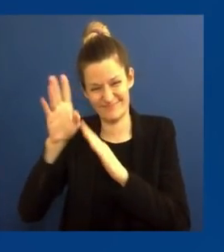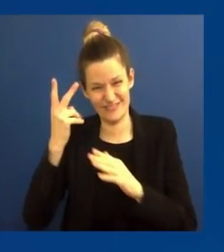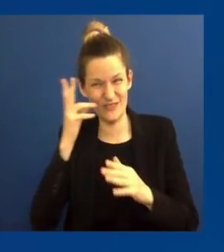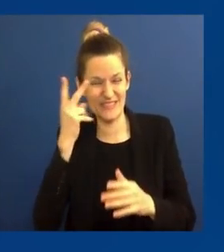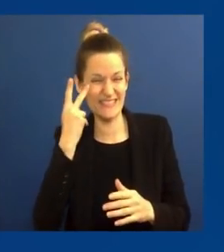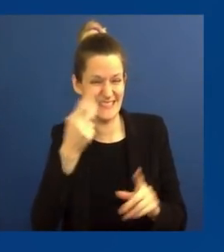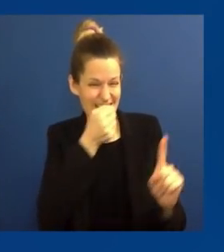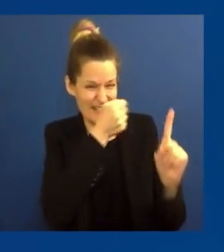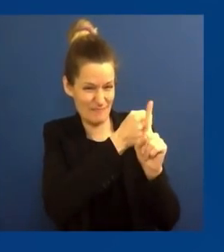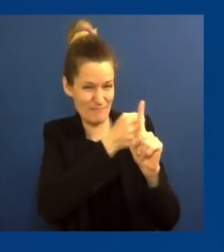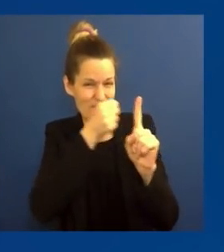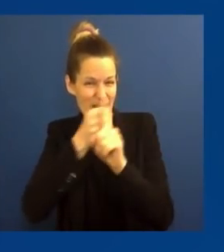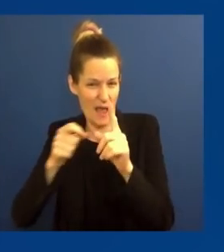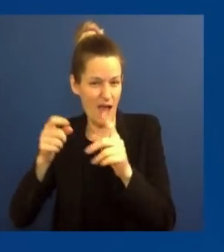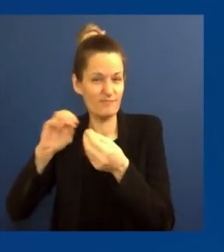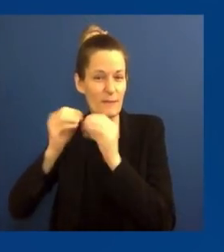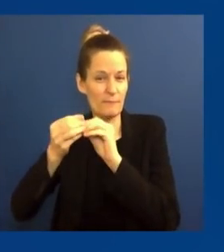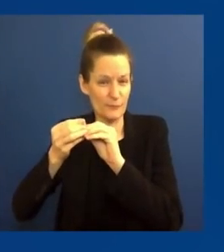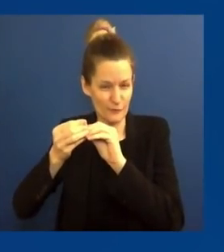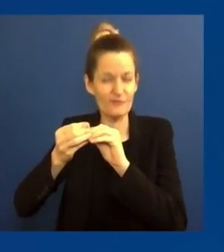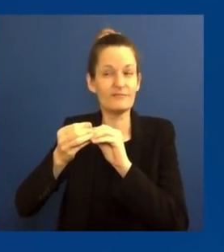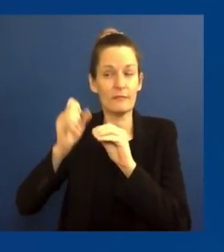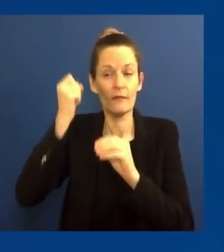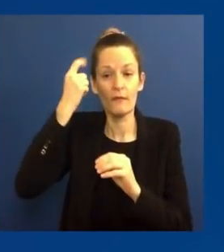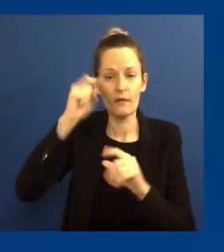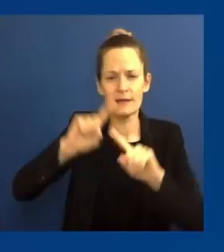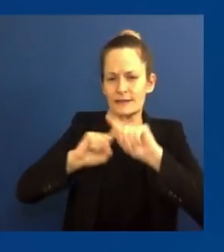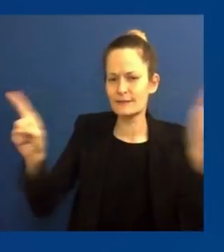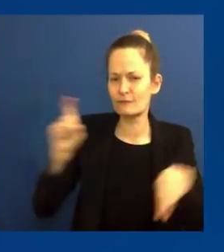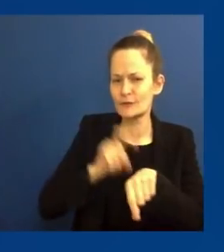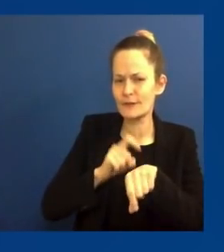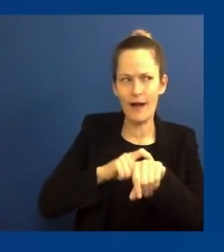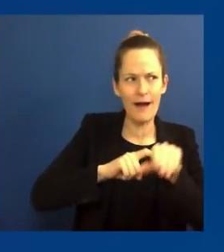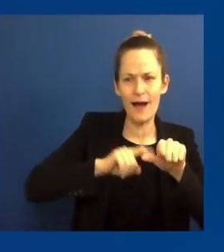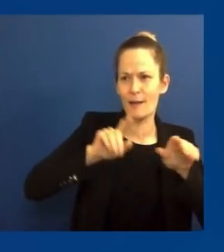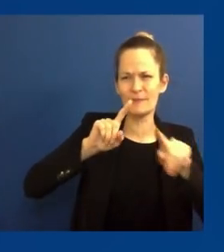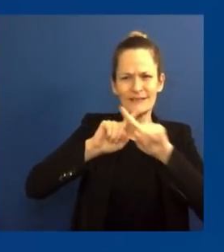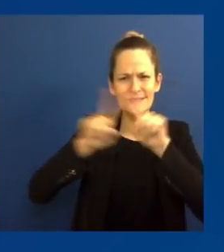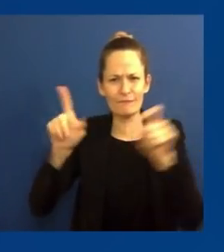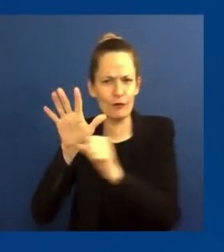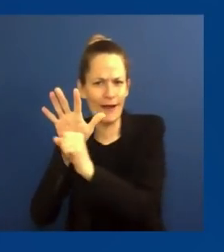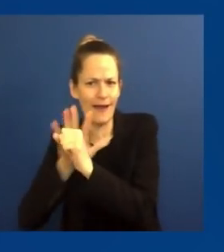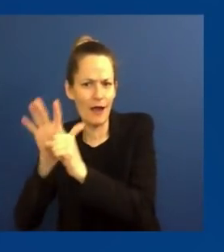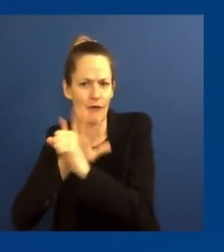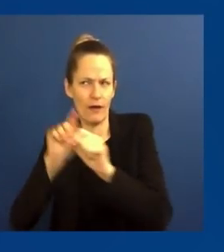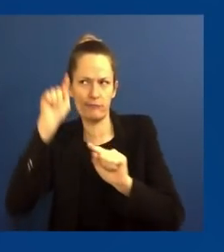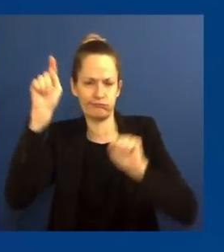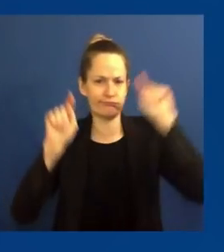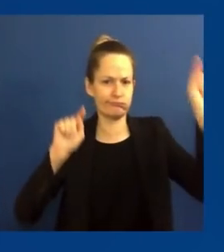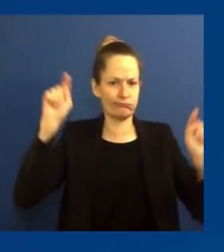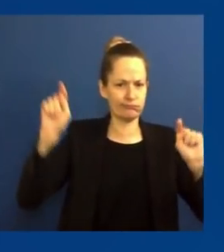and may continue to see high case counts in some areas of the country in the days and weeks ahead.